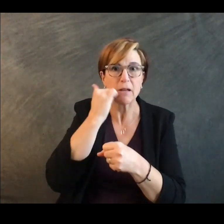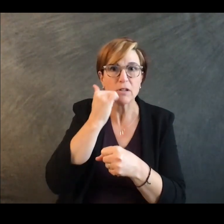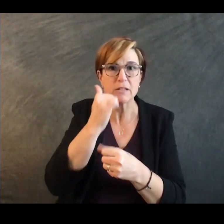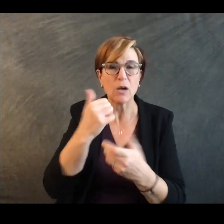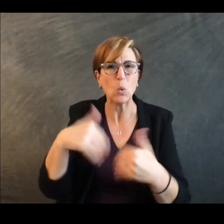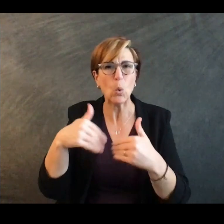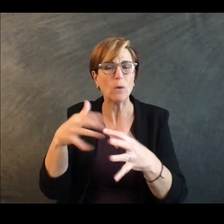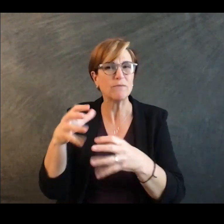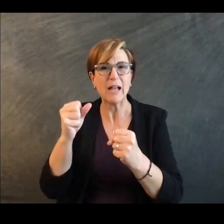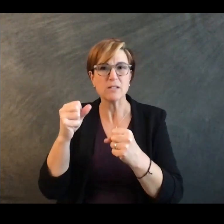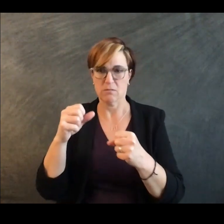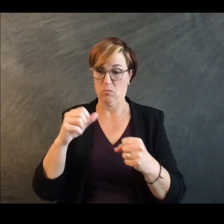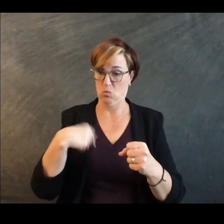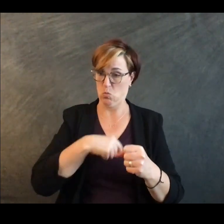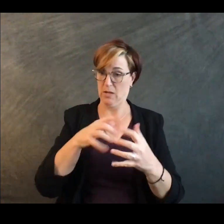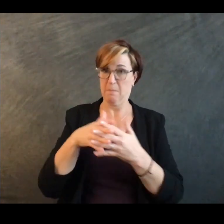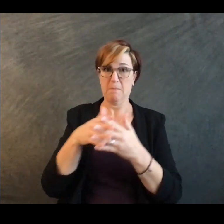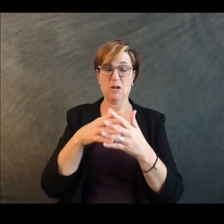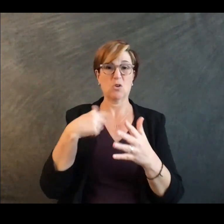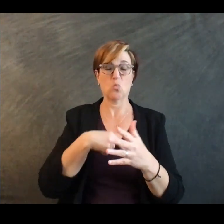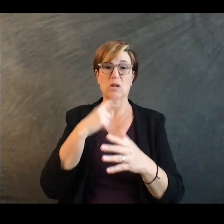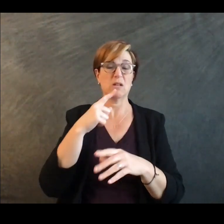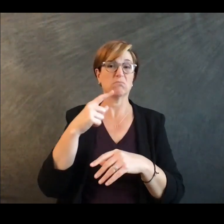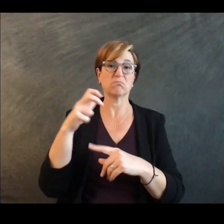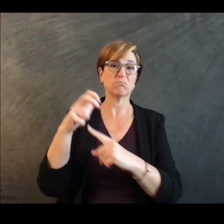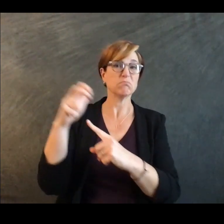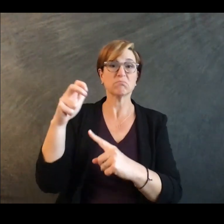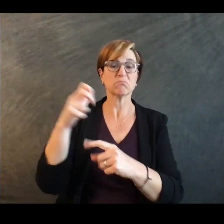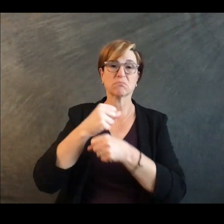more diverse and robust testing capacity than the United States we're dealing